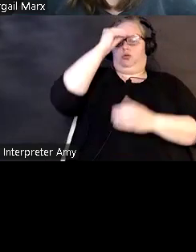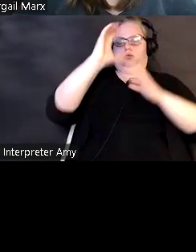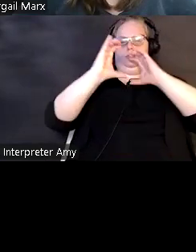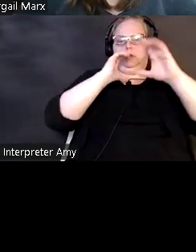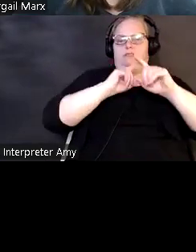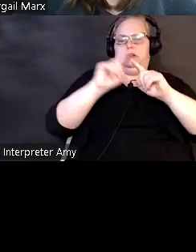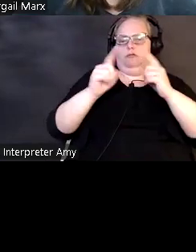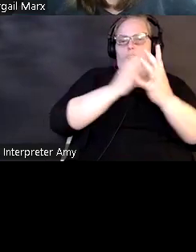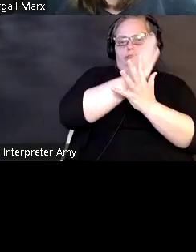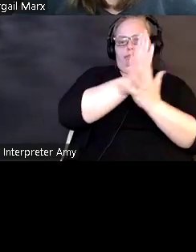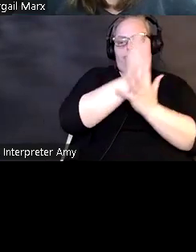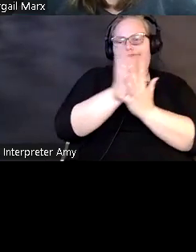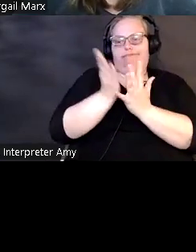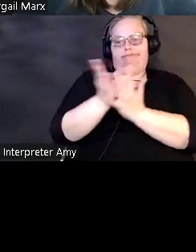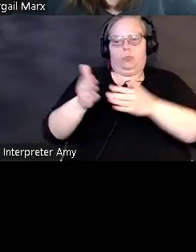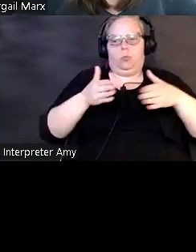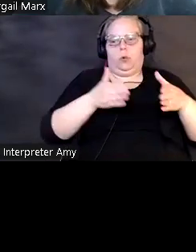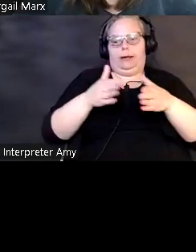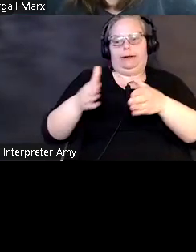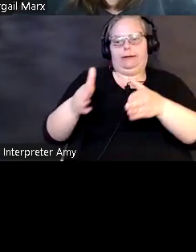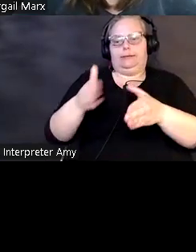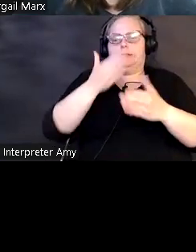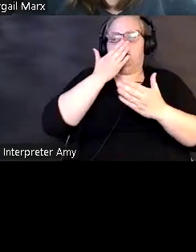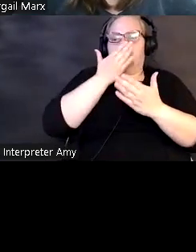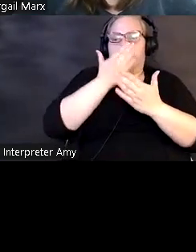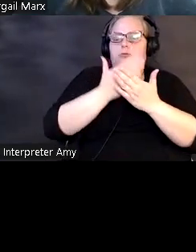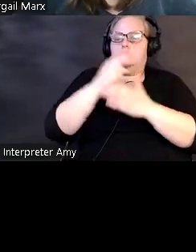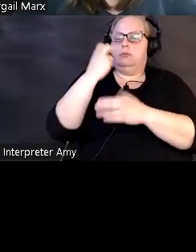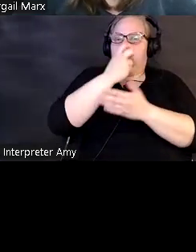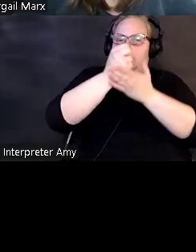great place for you to get at least that initial support for figuring out what might make sense.